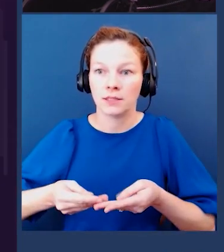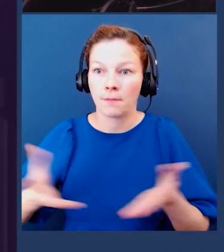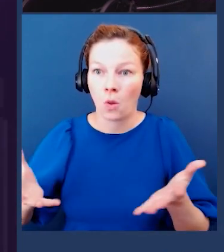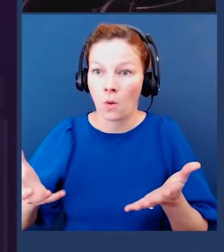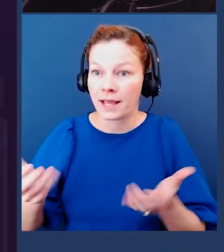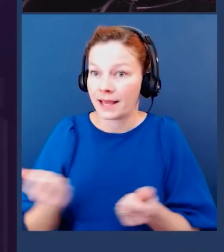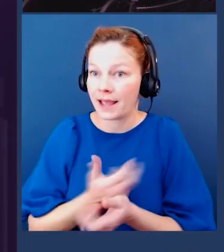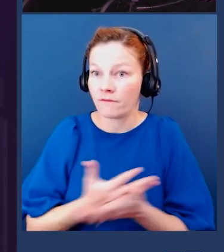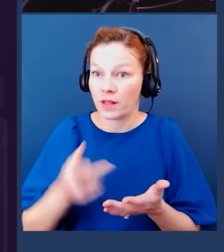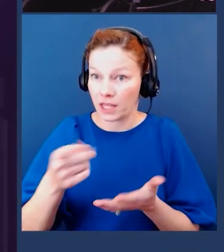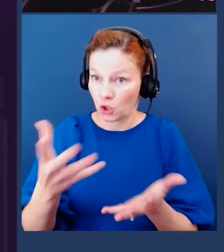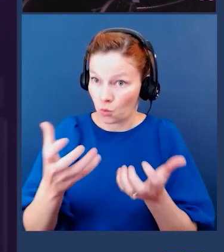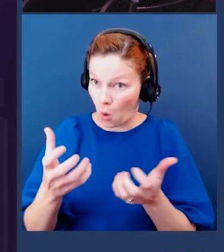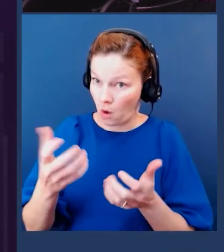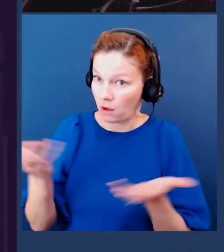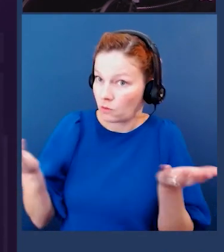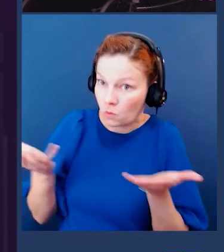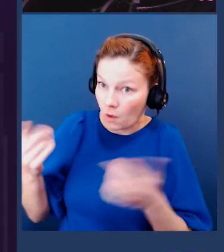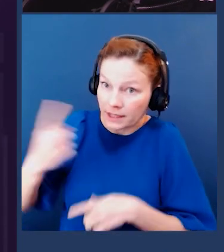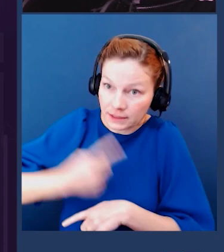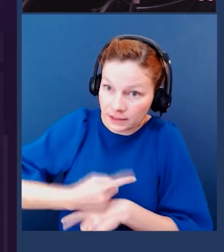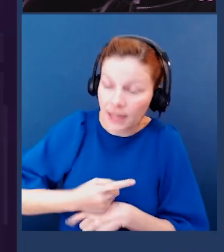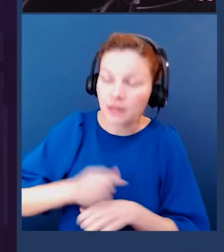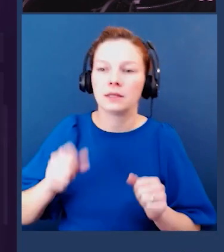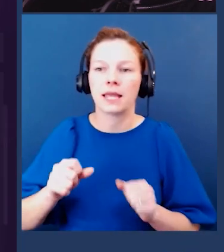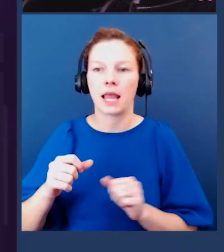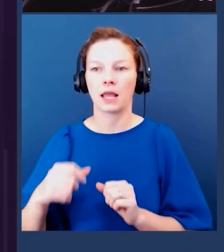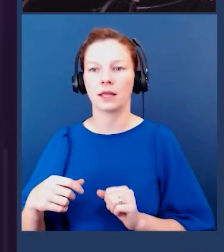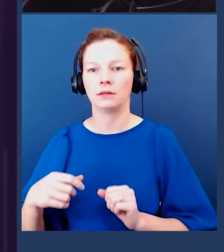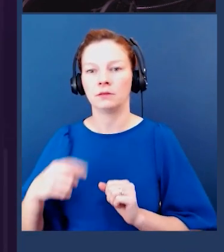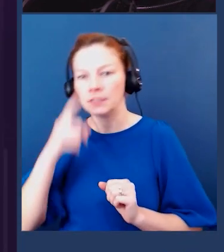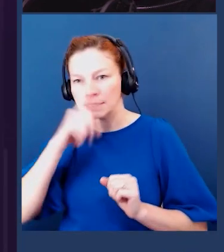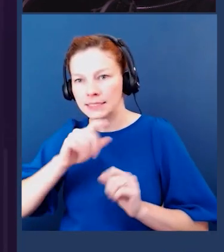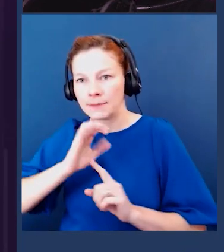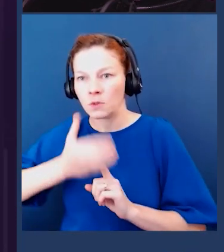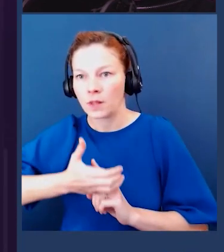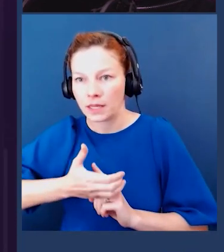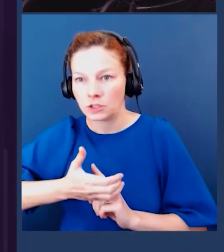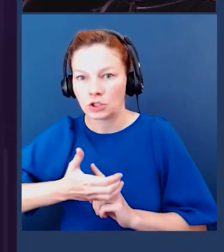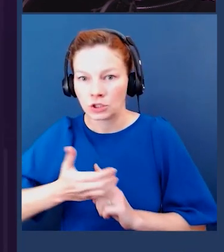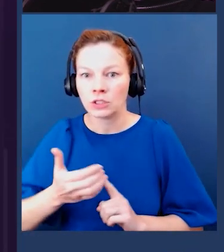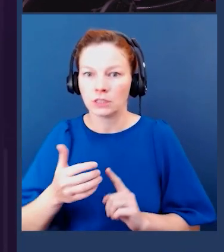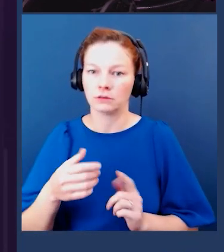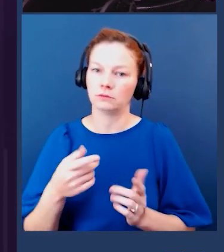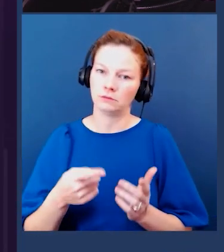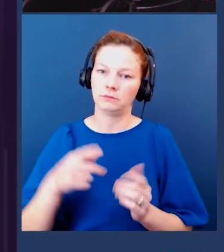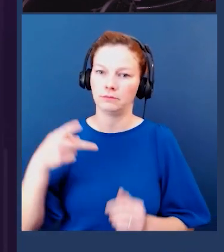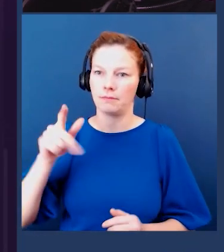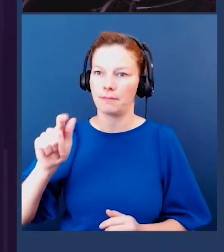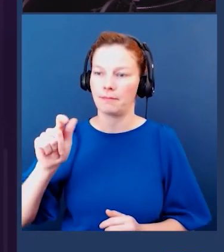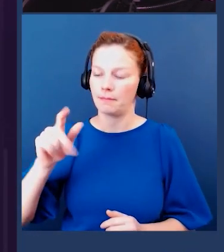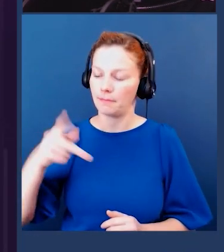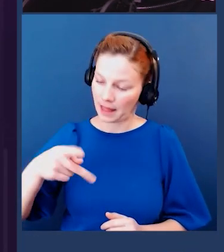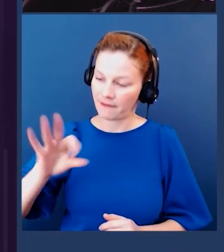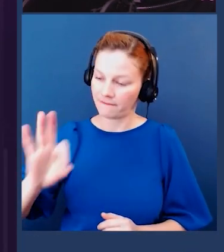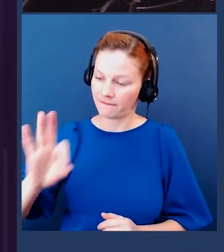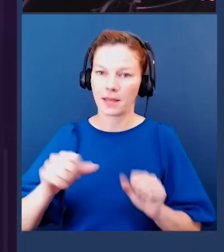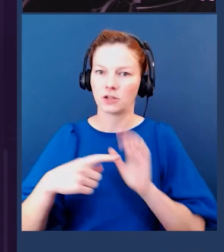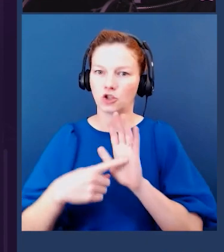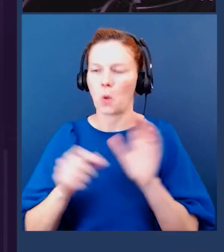And you can have those simulation where PlayFab can tell you, you know, well, this is the potential drop that someone can get